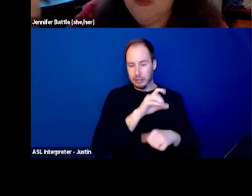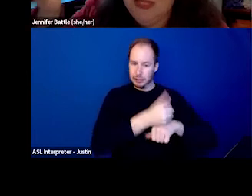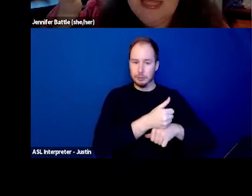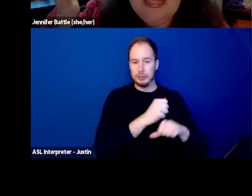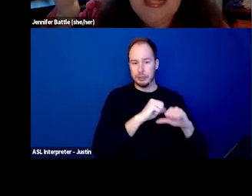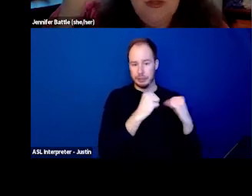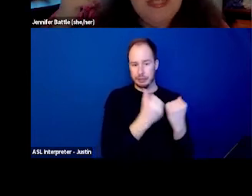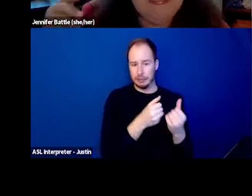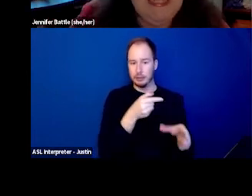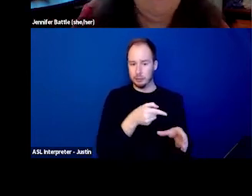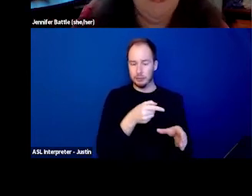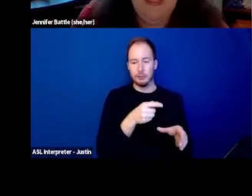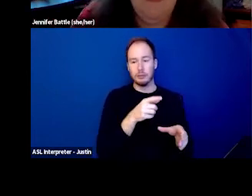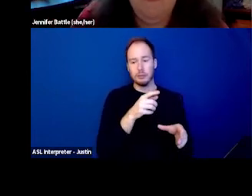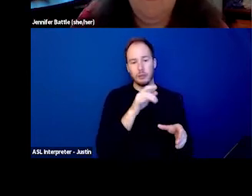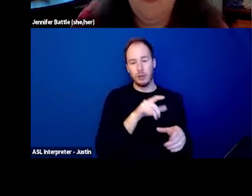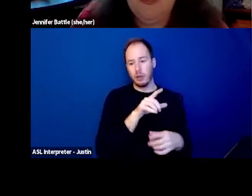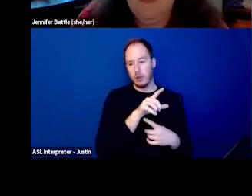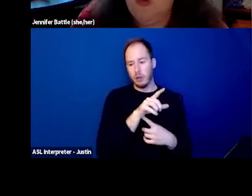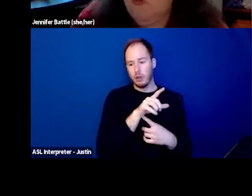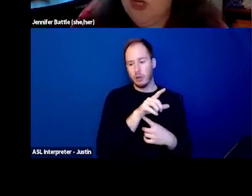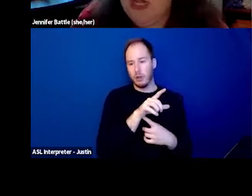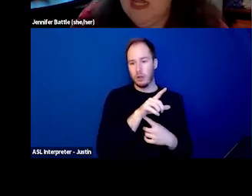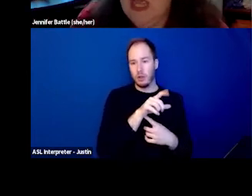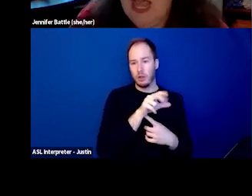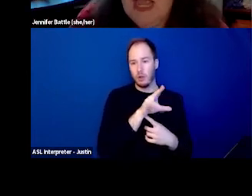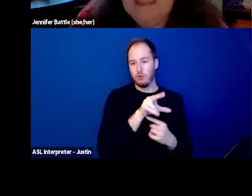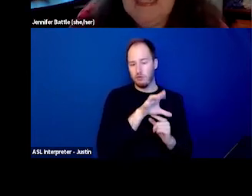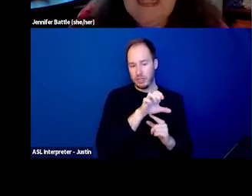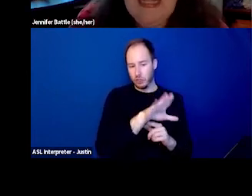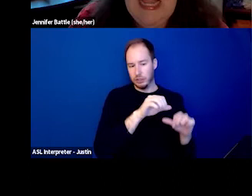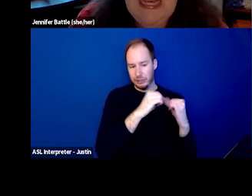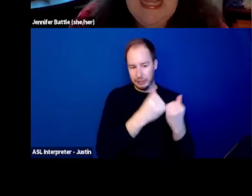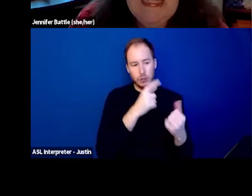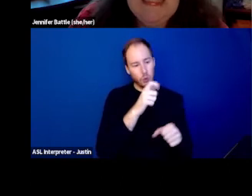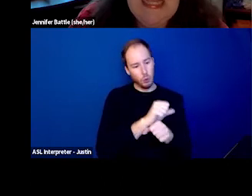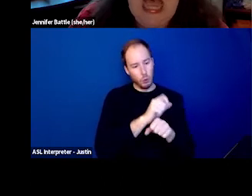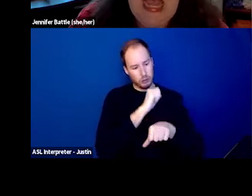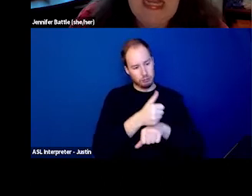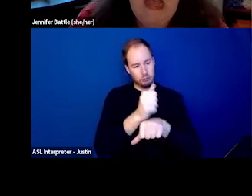So this is Lucrece's team, the folks who are working and designated inside